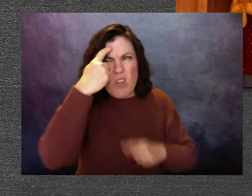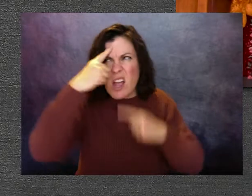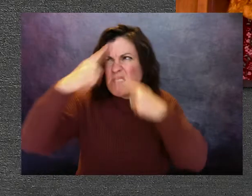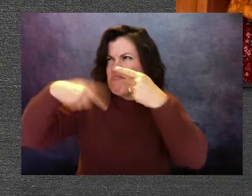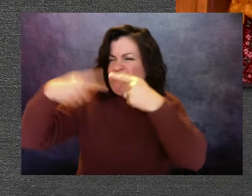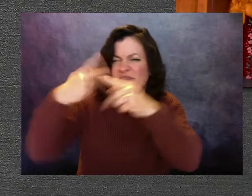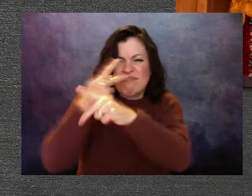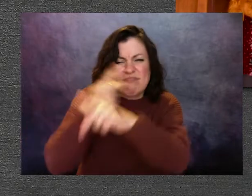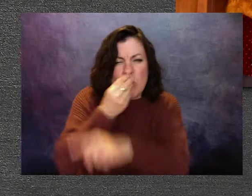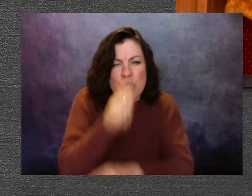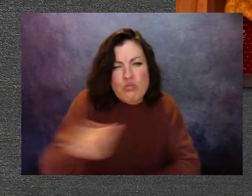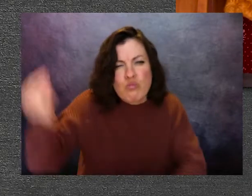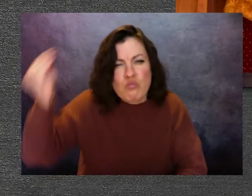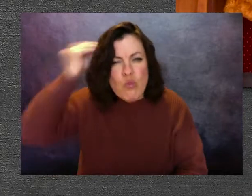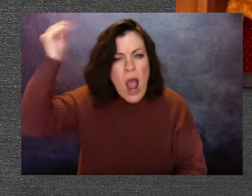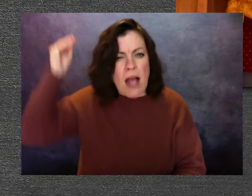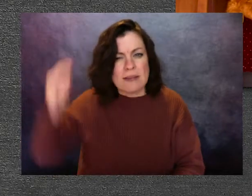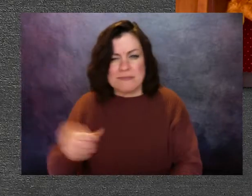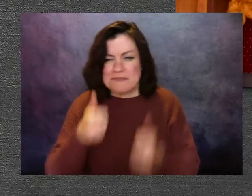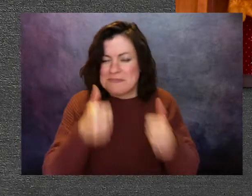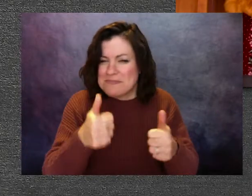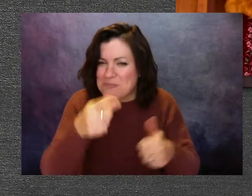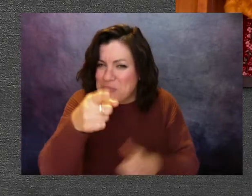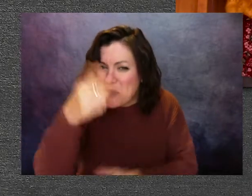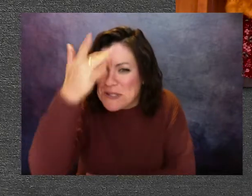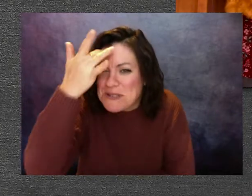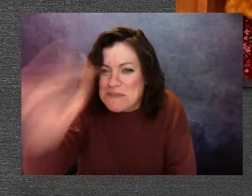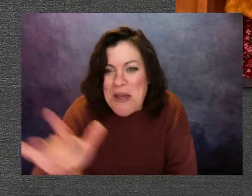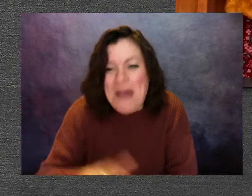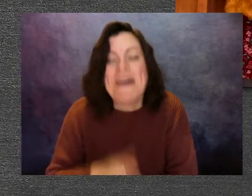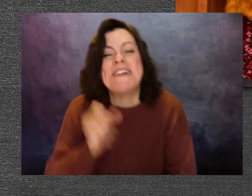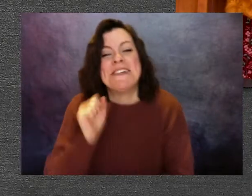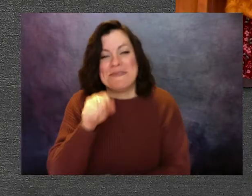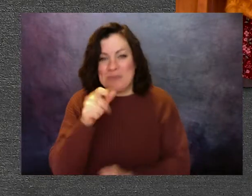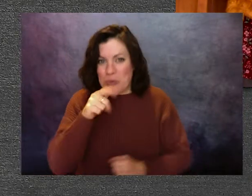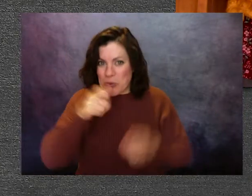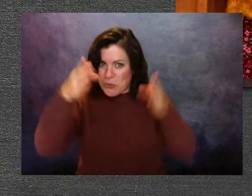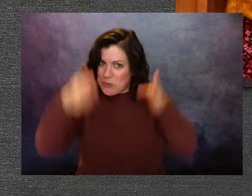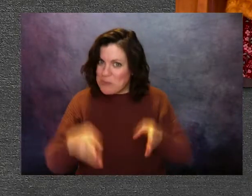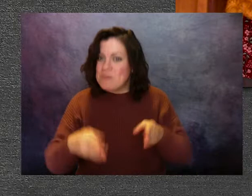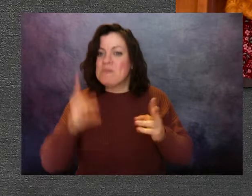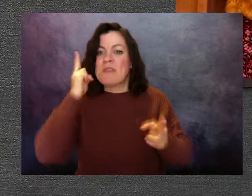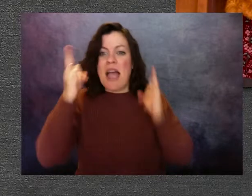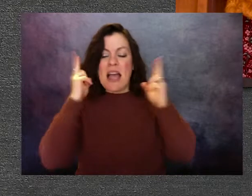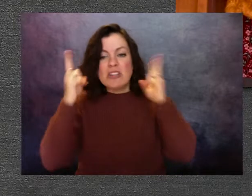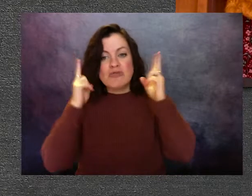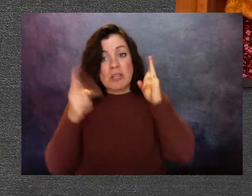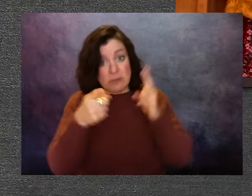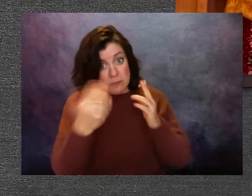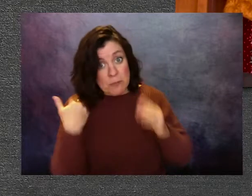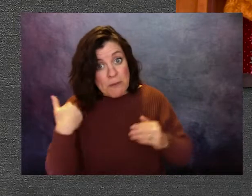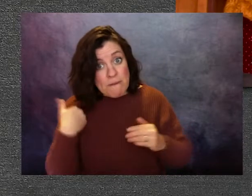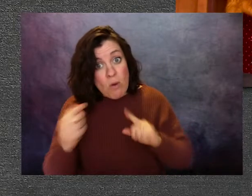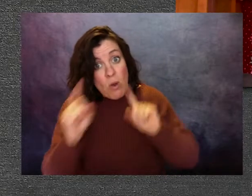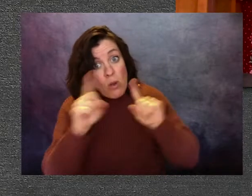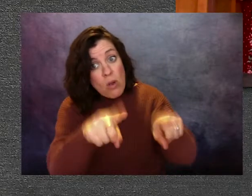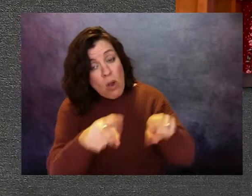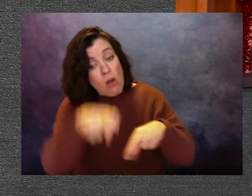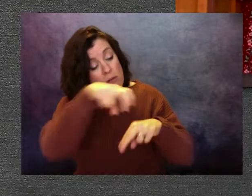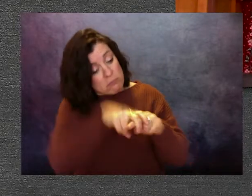Good job. You friends are so smart. It's a hairdresser Have you ever been to a hairdresser before? I know I have. What about you? Candy?